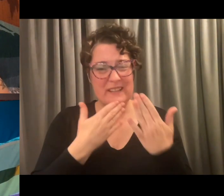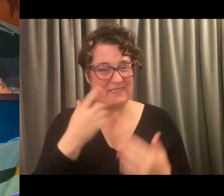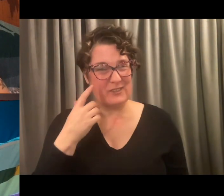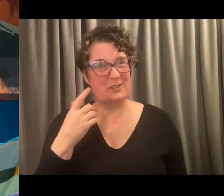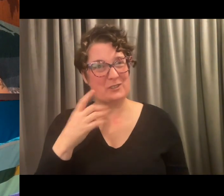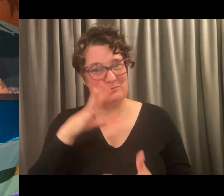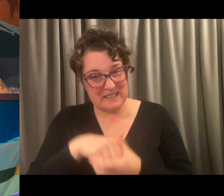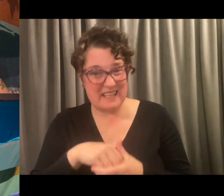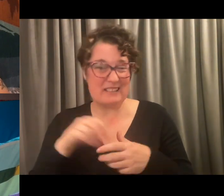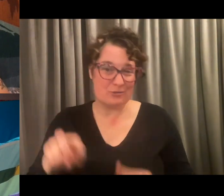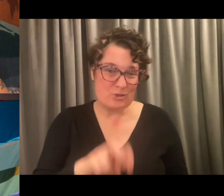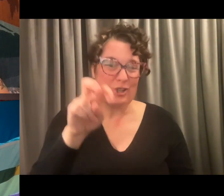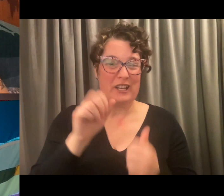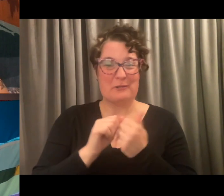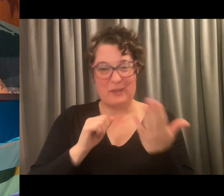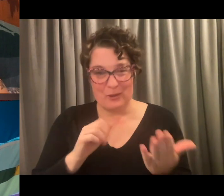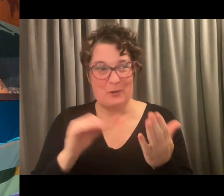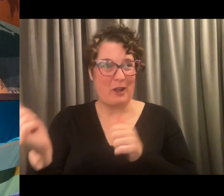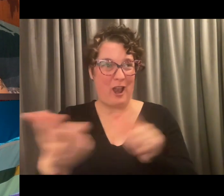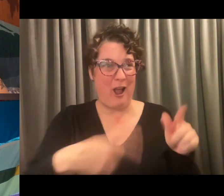Thank you and have a really beautiful month of Sivan. Rebekah: Chodesh tov!